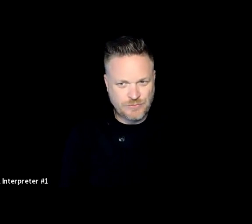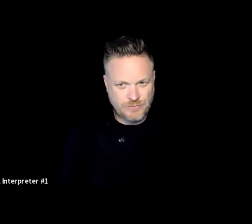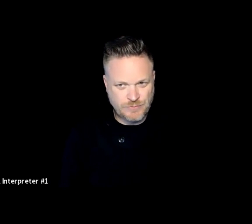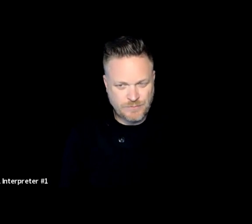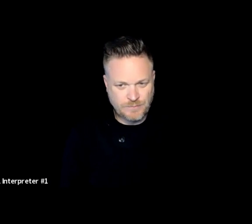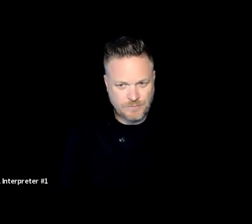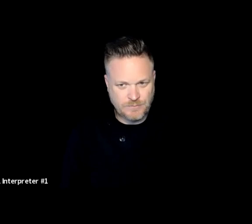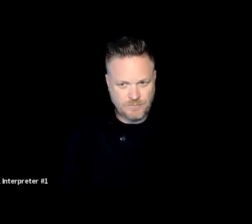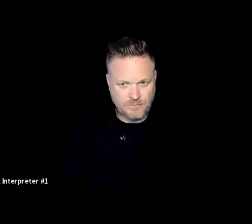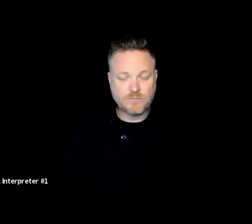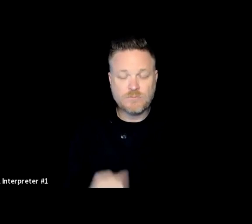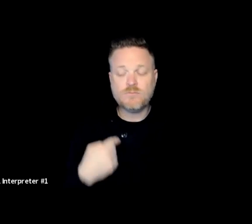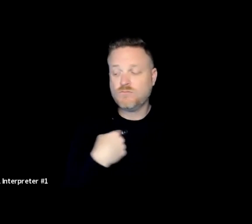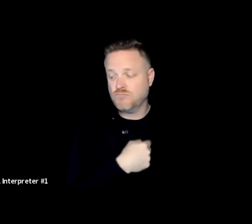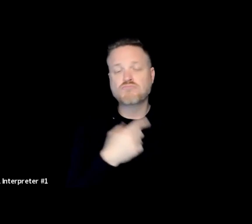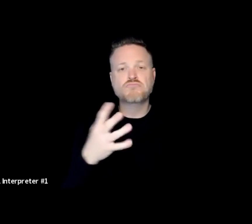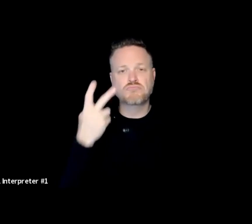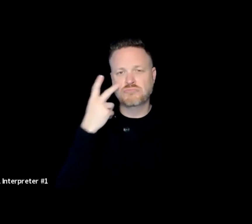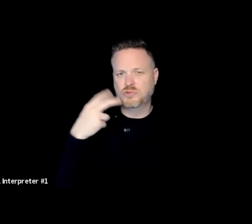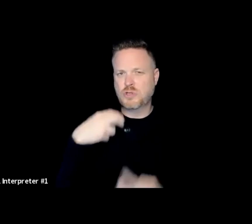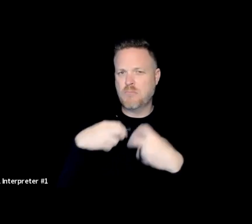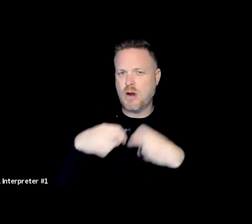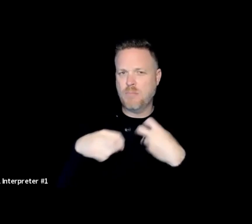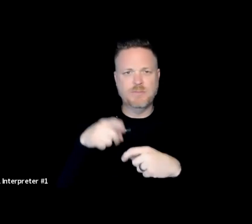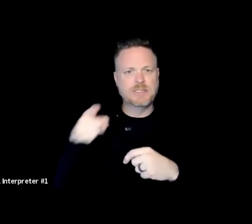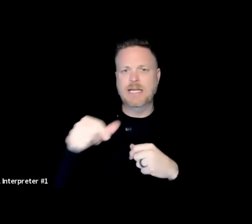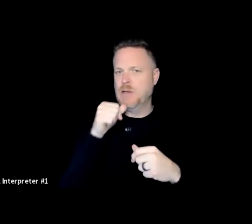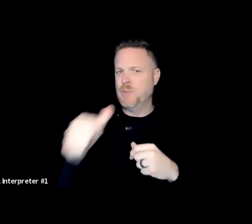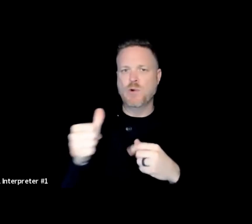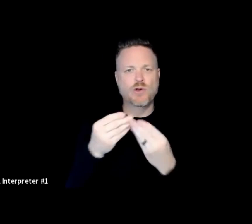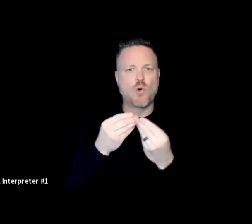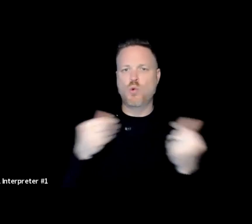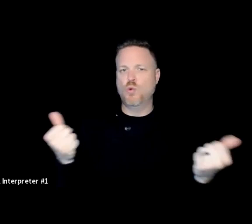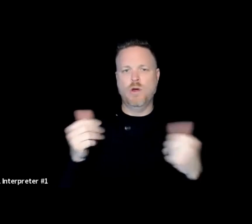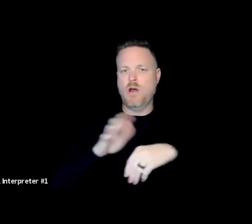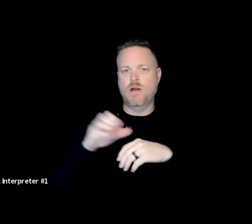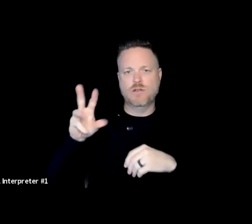We saw problems that were not going away voluntarily. We saw problems that weren't